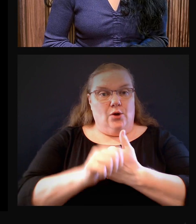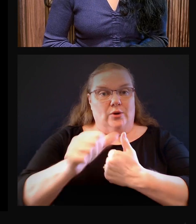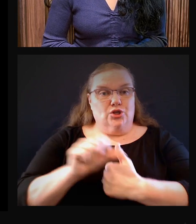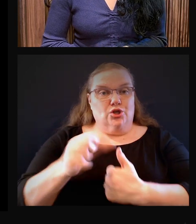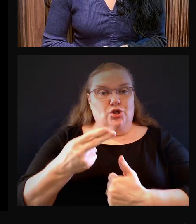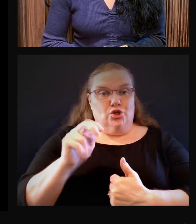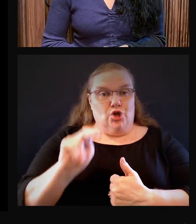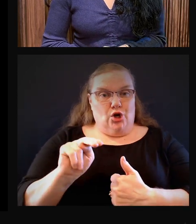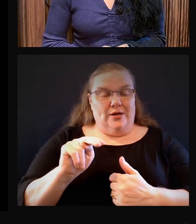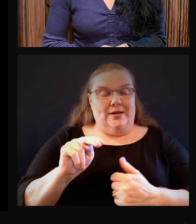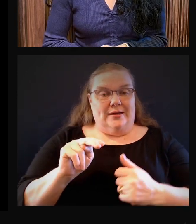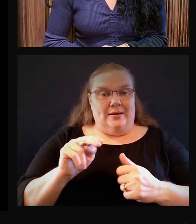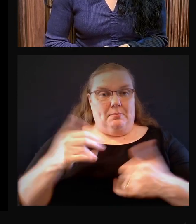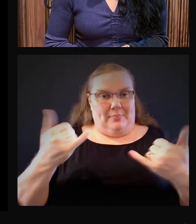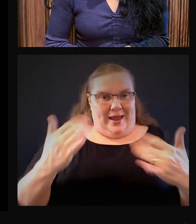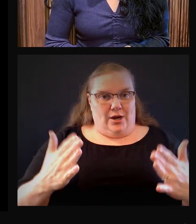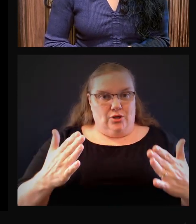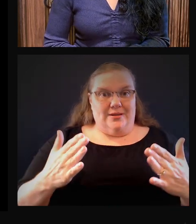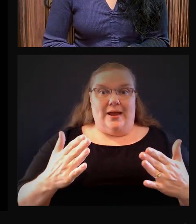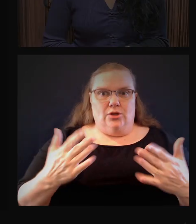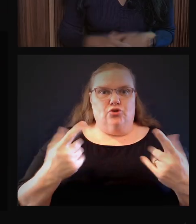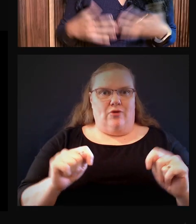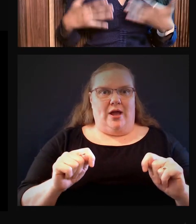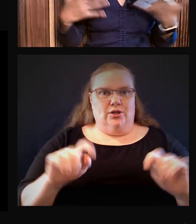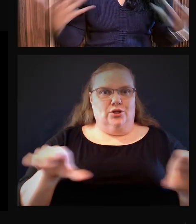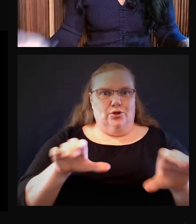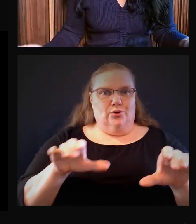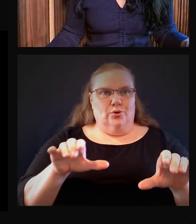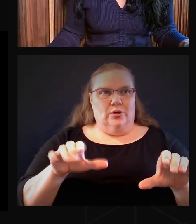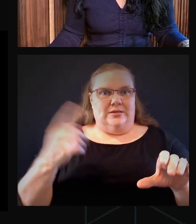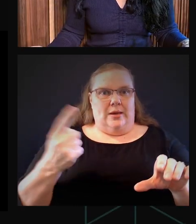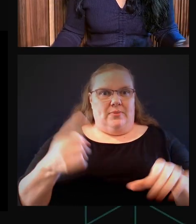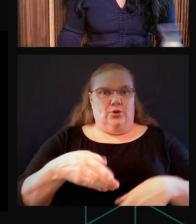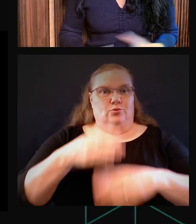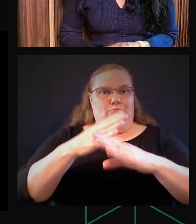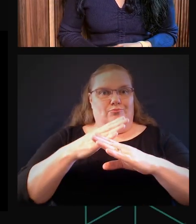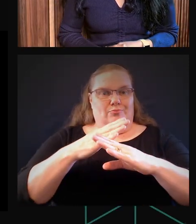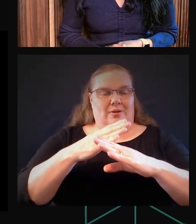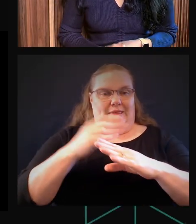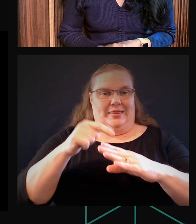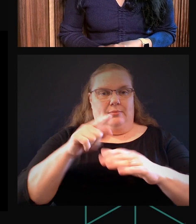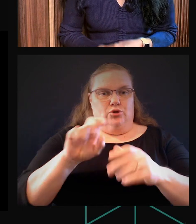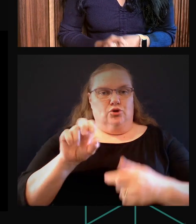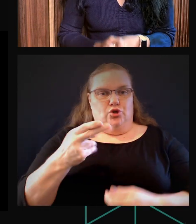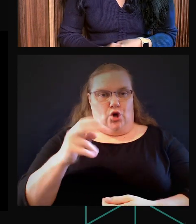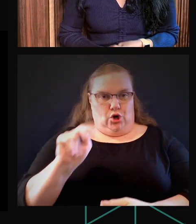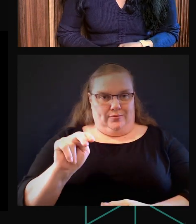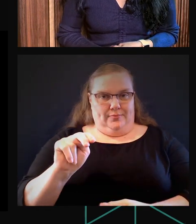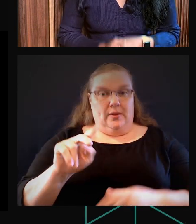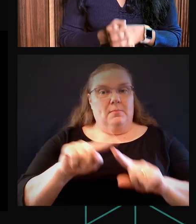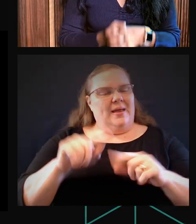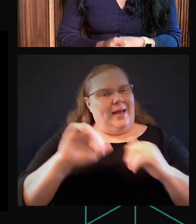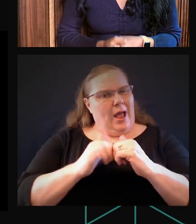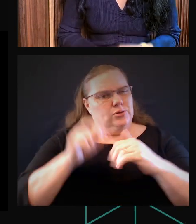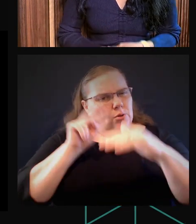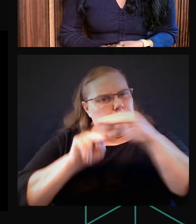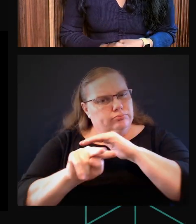to prevent them from churning in the first place. So how does player Churn Prediction work? The first step is to obtain the data.